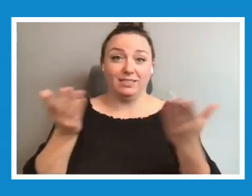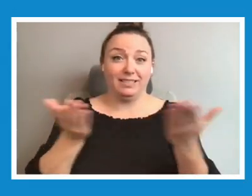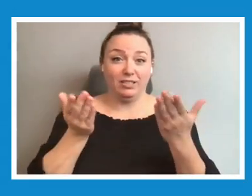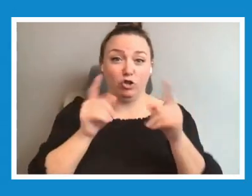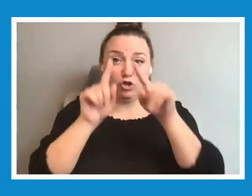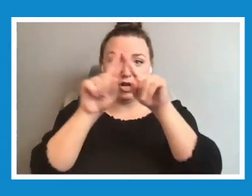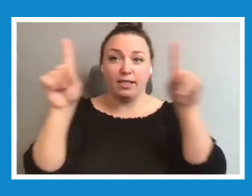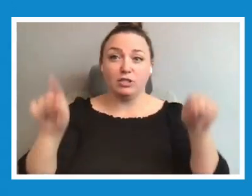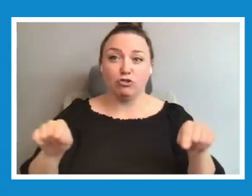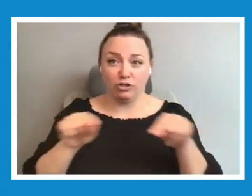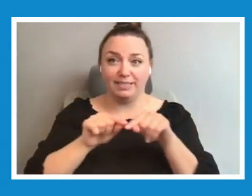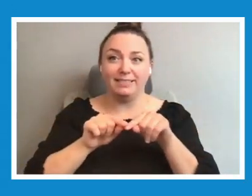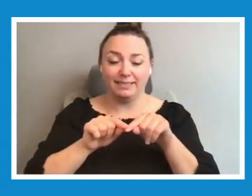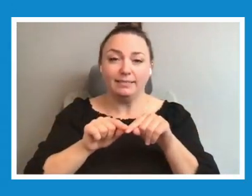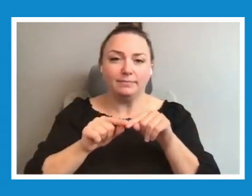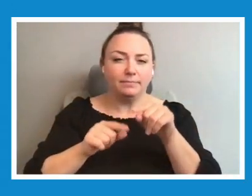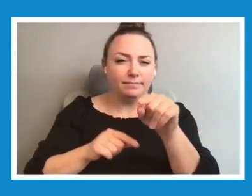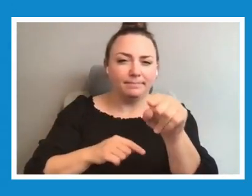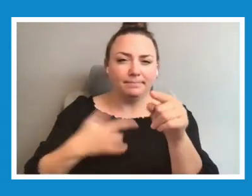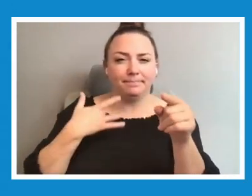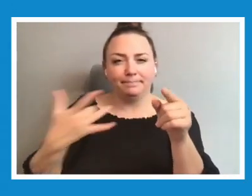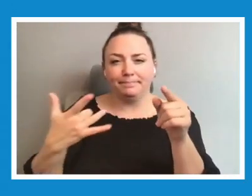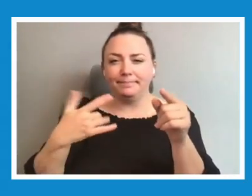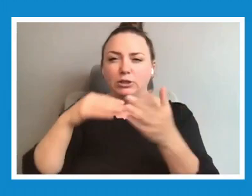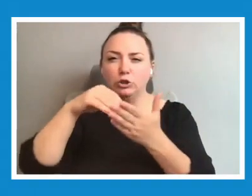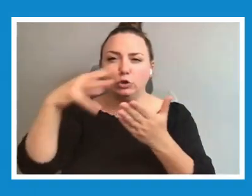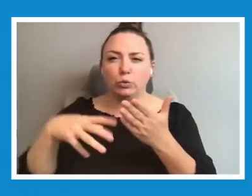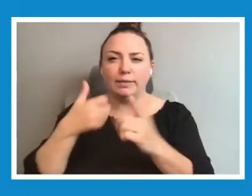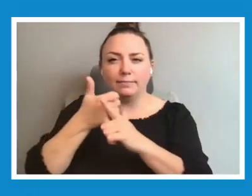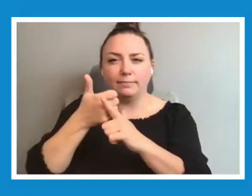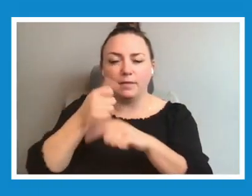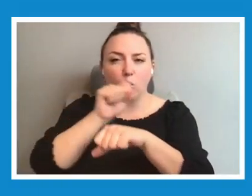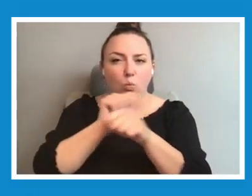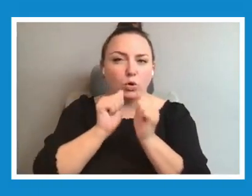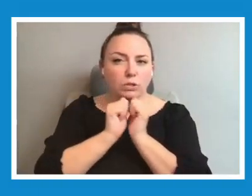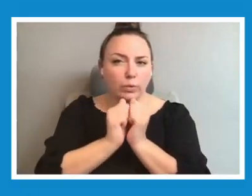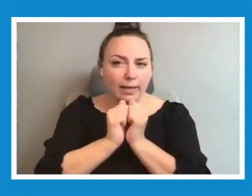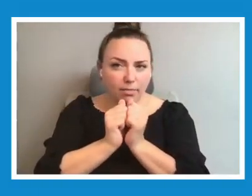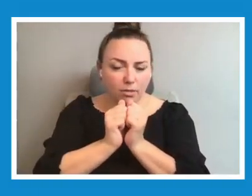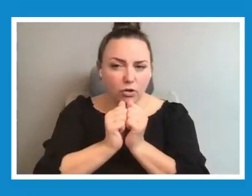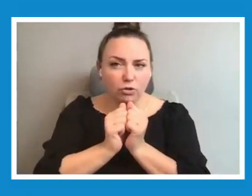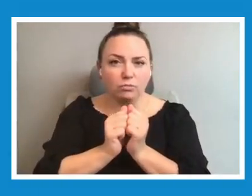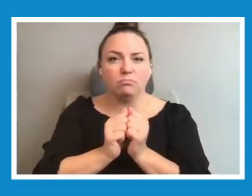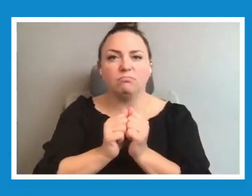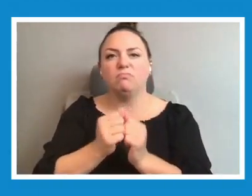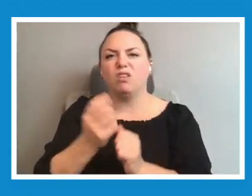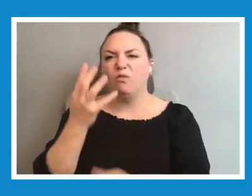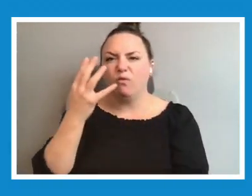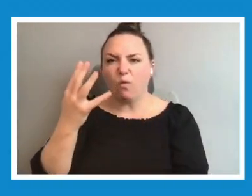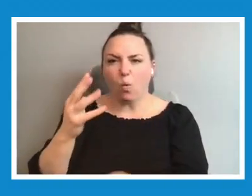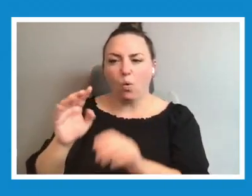so what we do is we generally have the students work together about four um to a phone